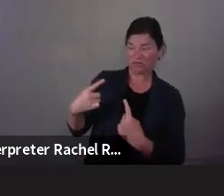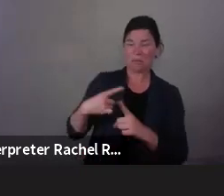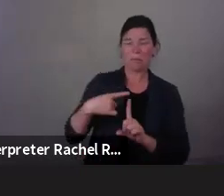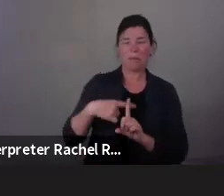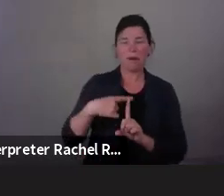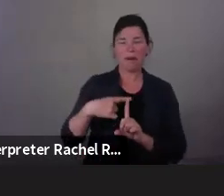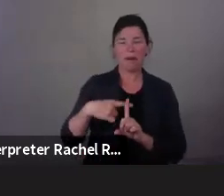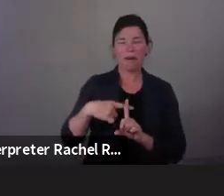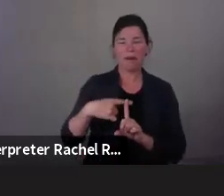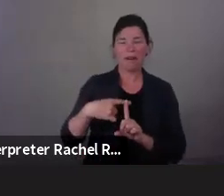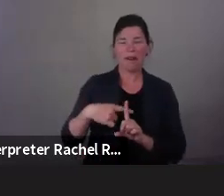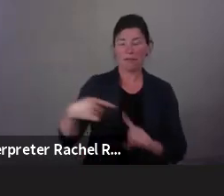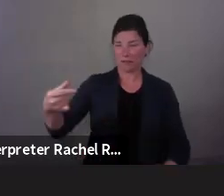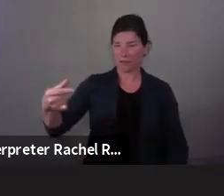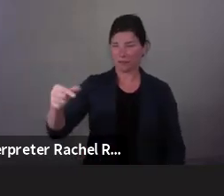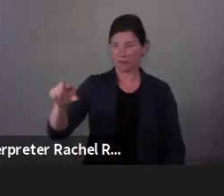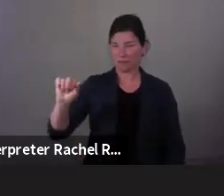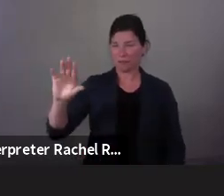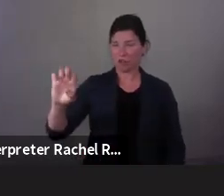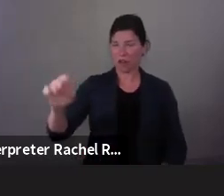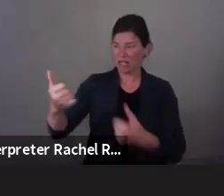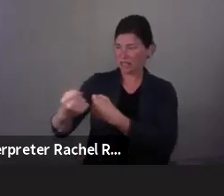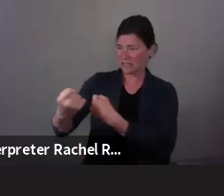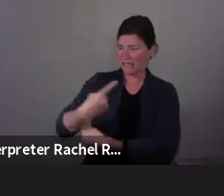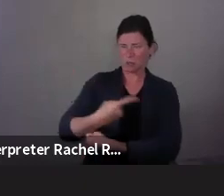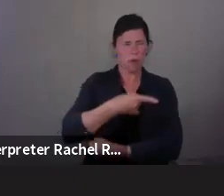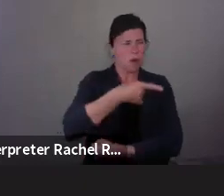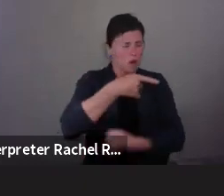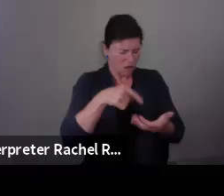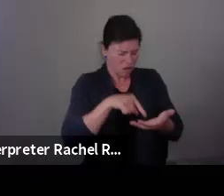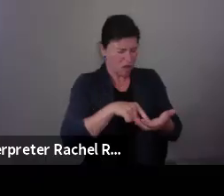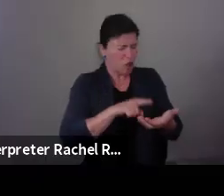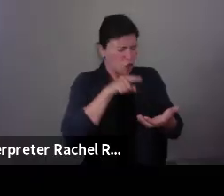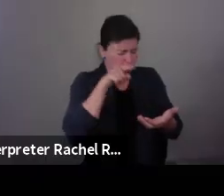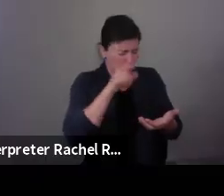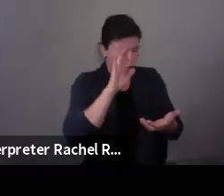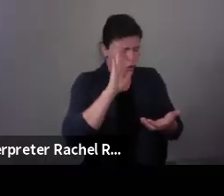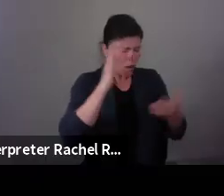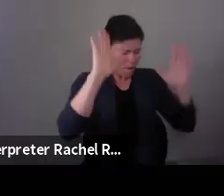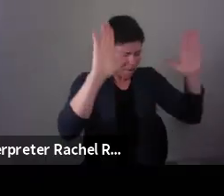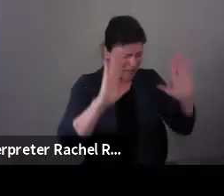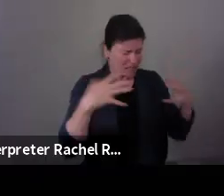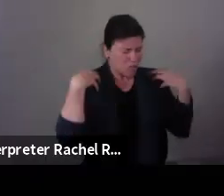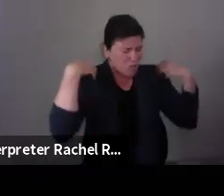rest of the senators about my autism. Positive way. I got a test from